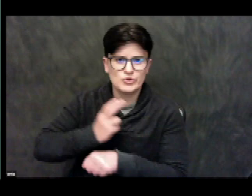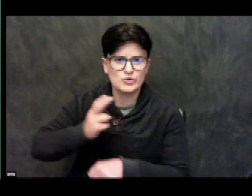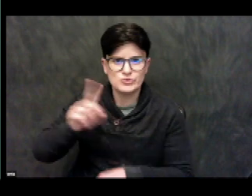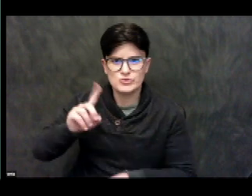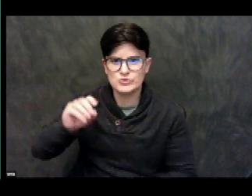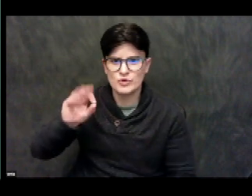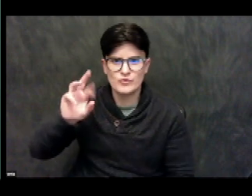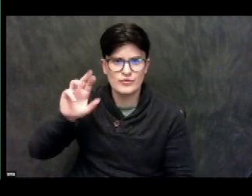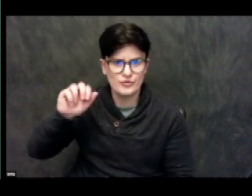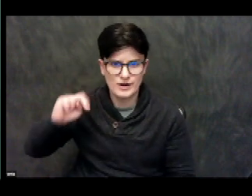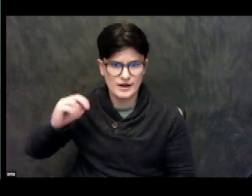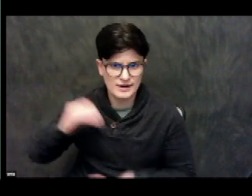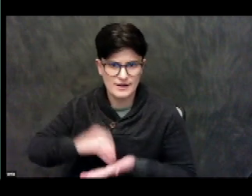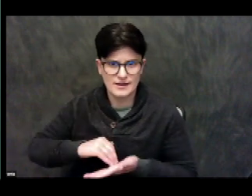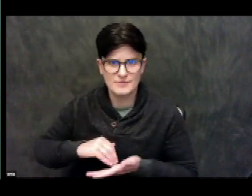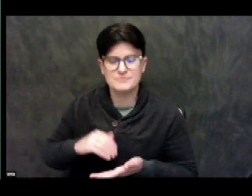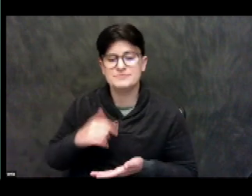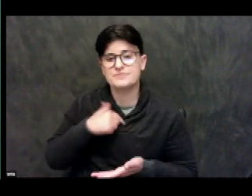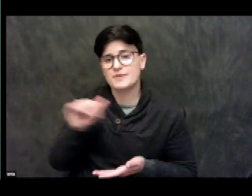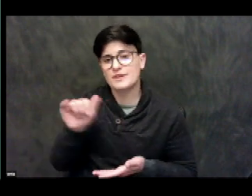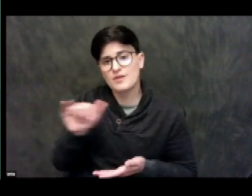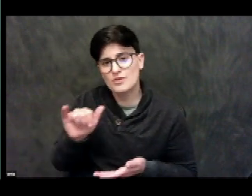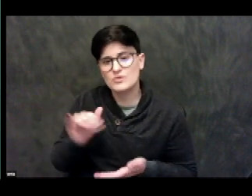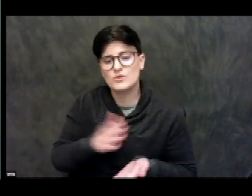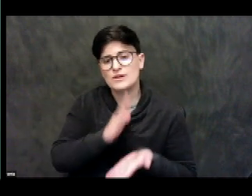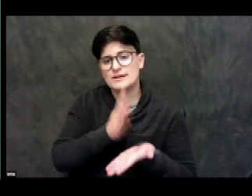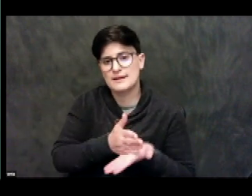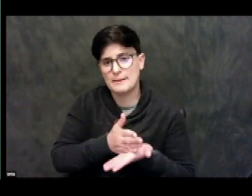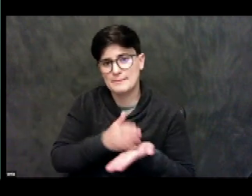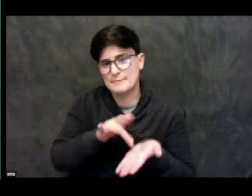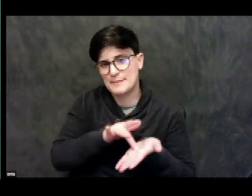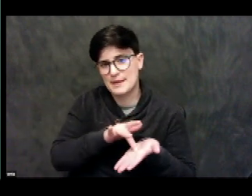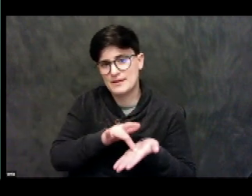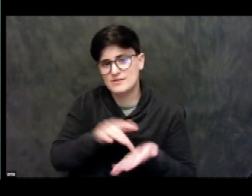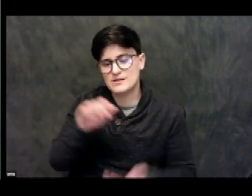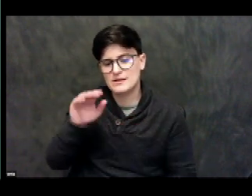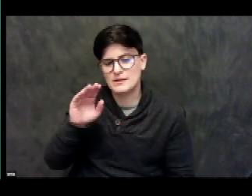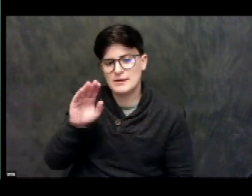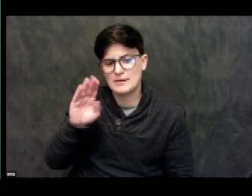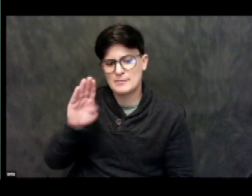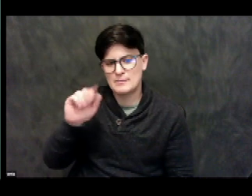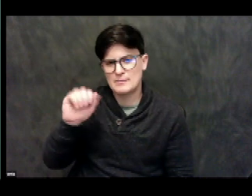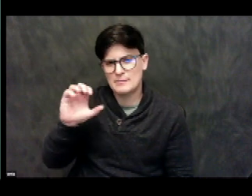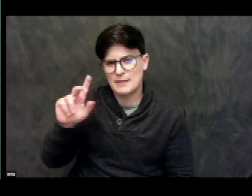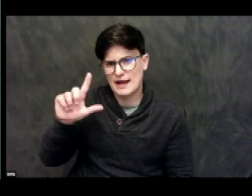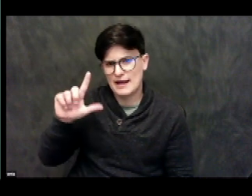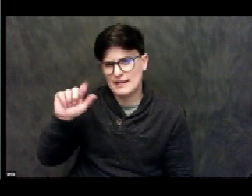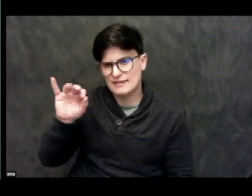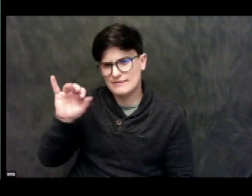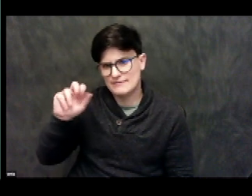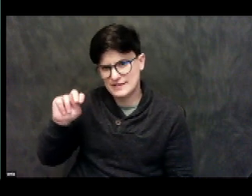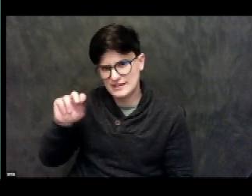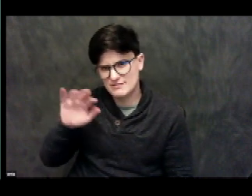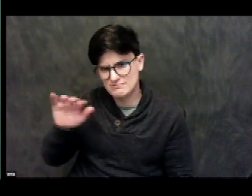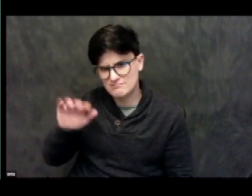I also went off my medication. The back lift in between the two pregnancies,